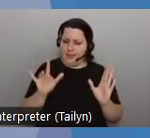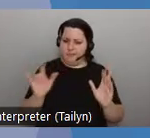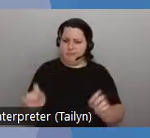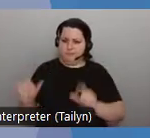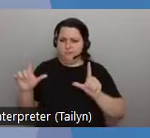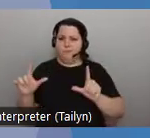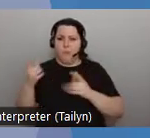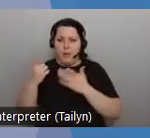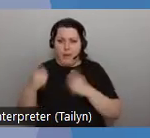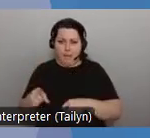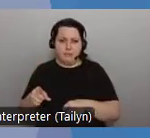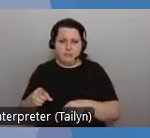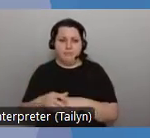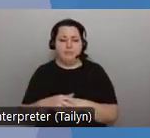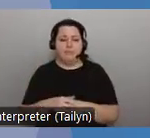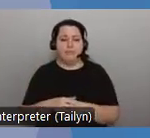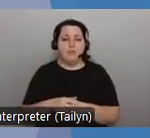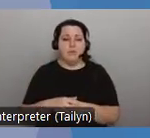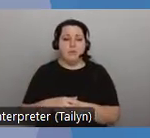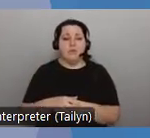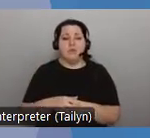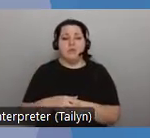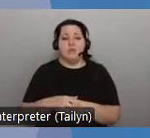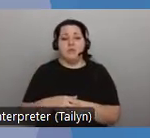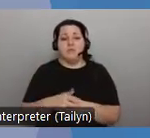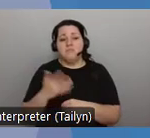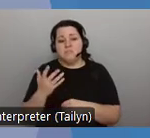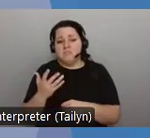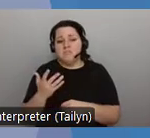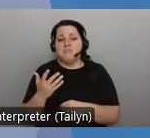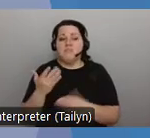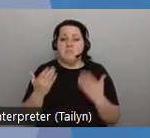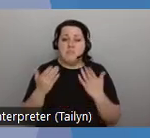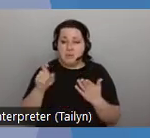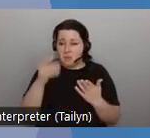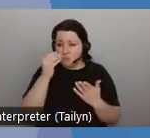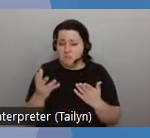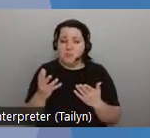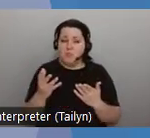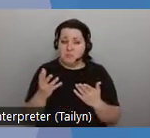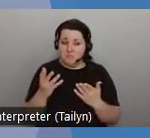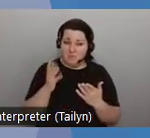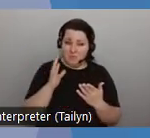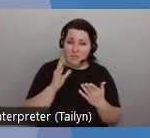the information they are looking for. Adding onto the meaningful links, link text should note the